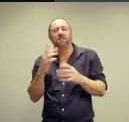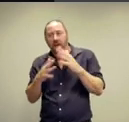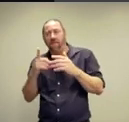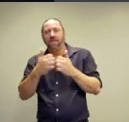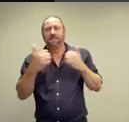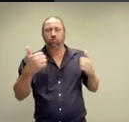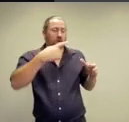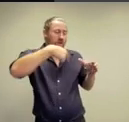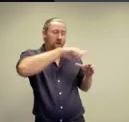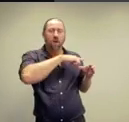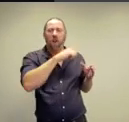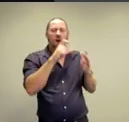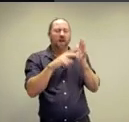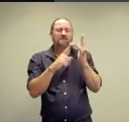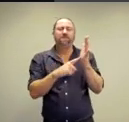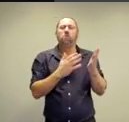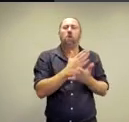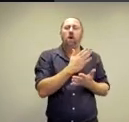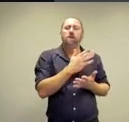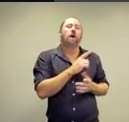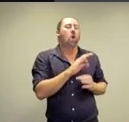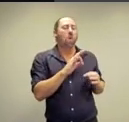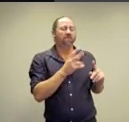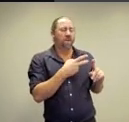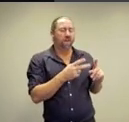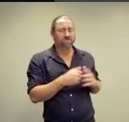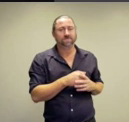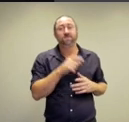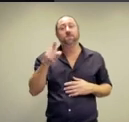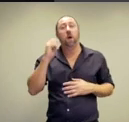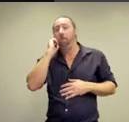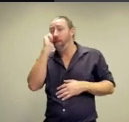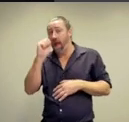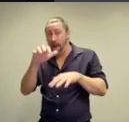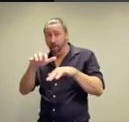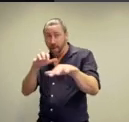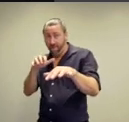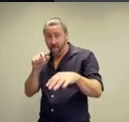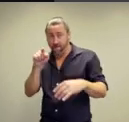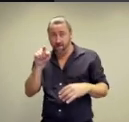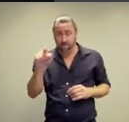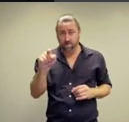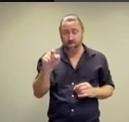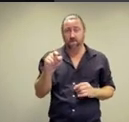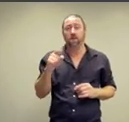I guess, other non-violent civil rights movements counterparts.